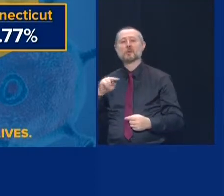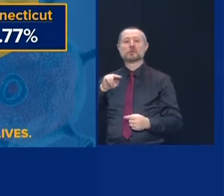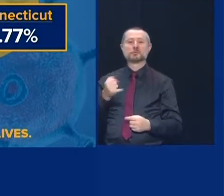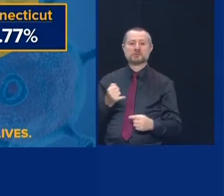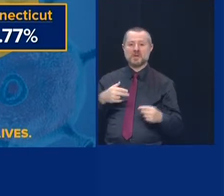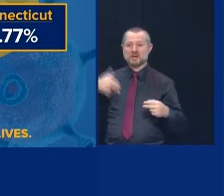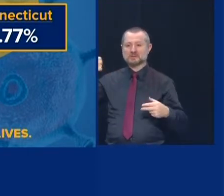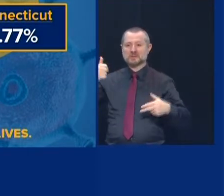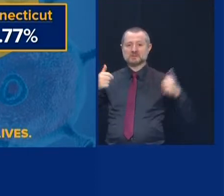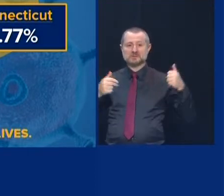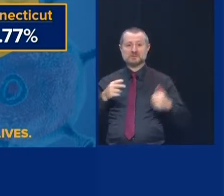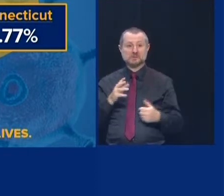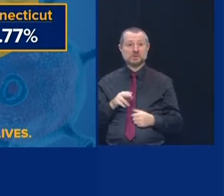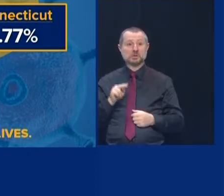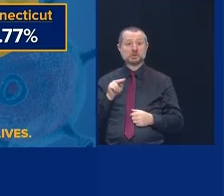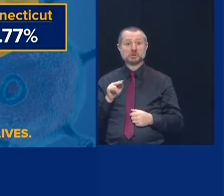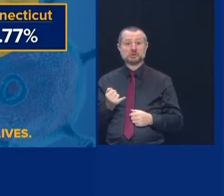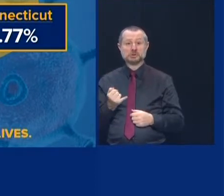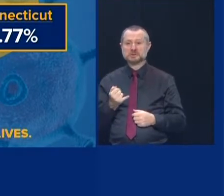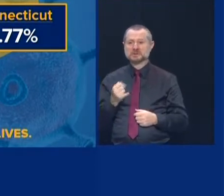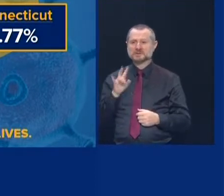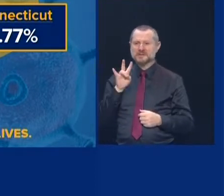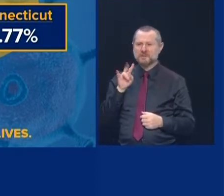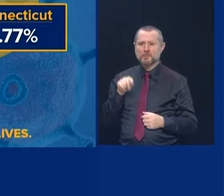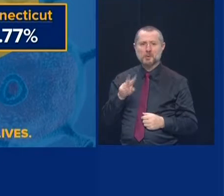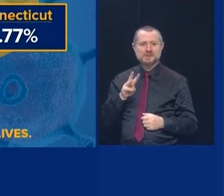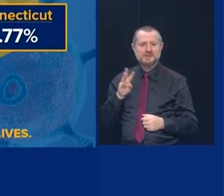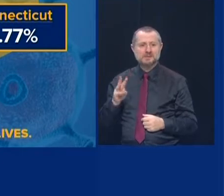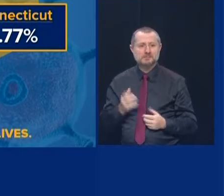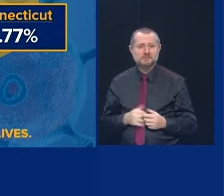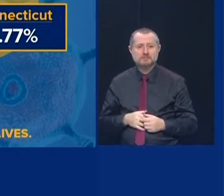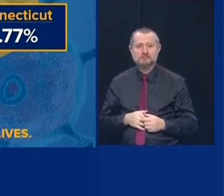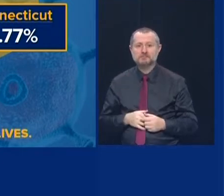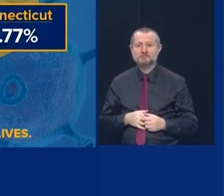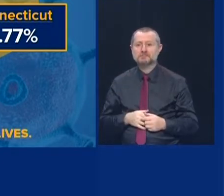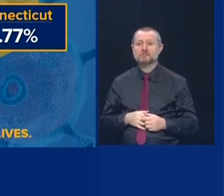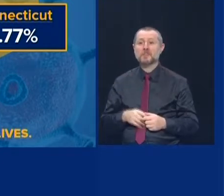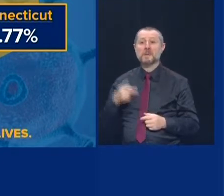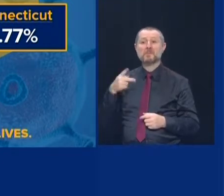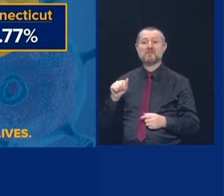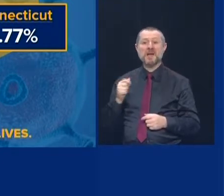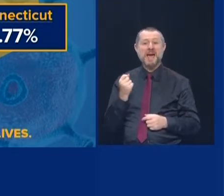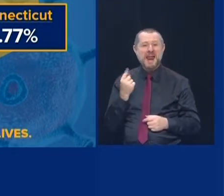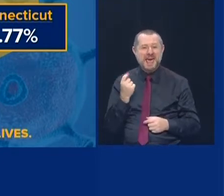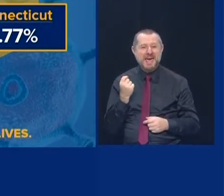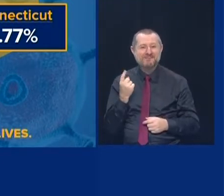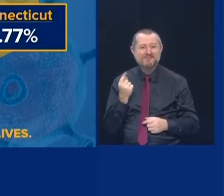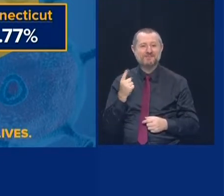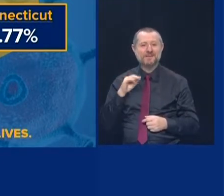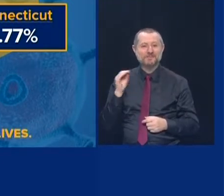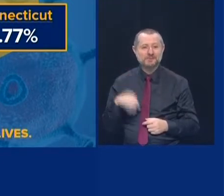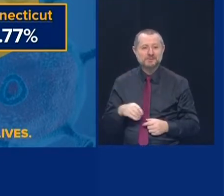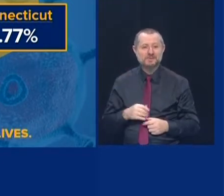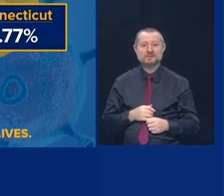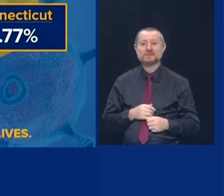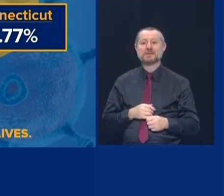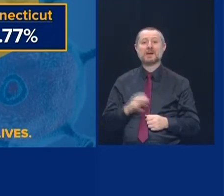HIGHER THAN WE ARE. THEY HAVE HIGHER INFECTION RATE. JERSEY IS AT OVER 5 -- EXCUSE